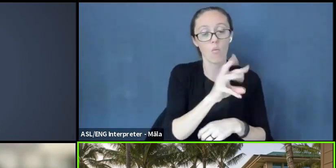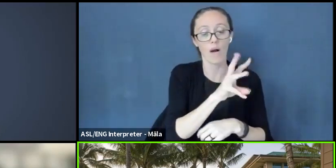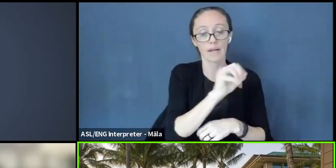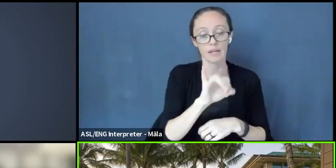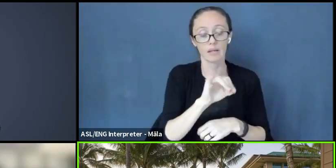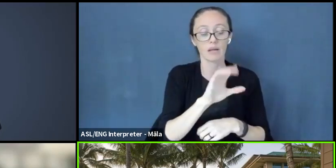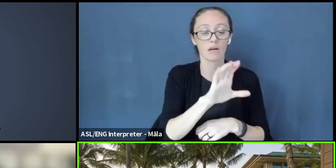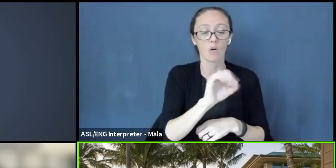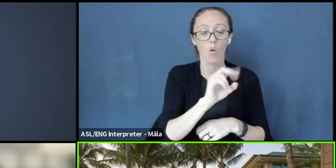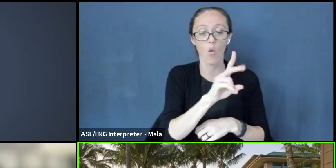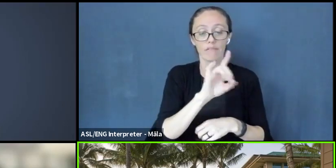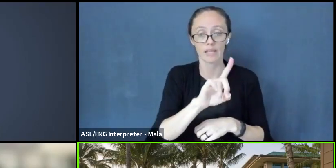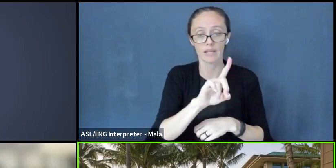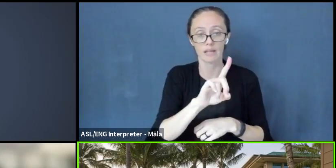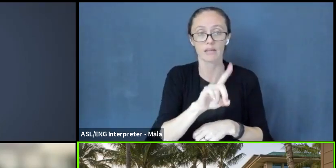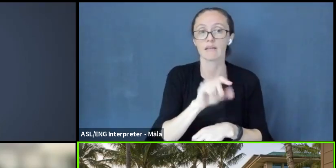has been working very, very hard.